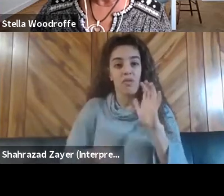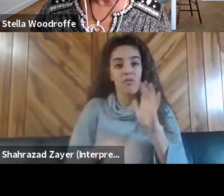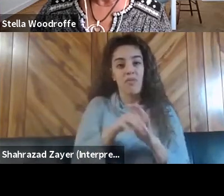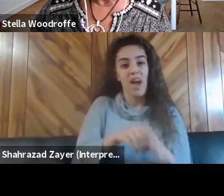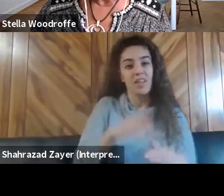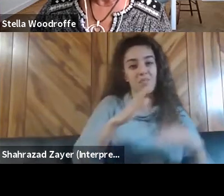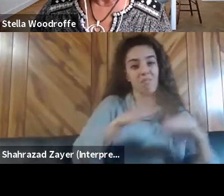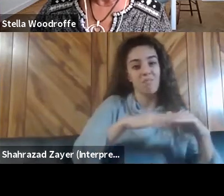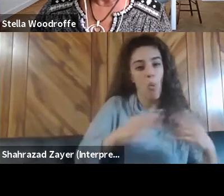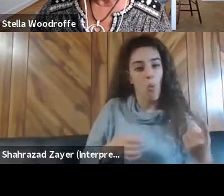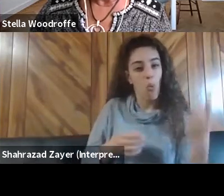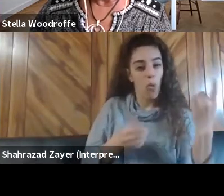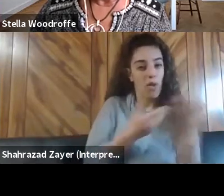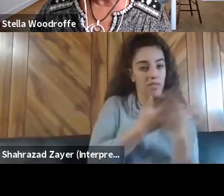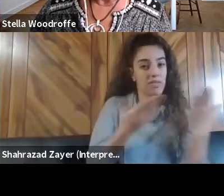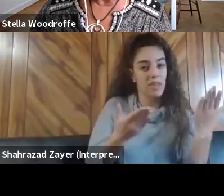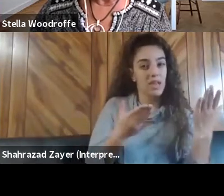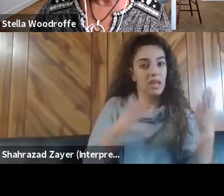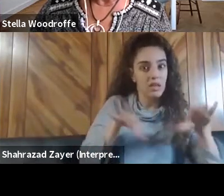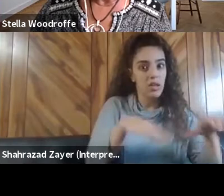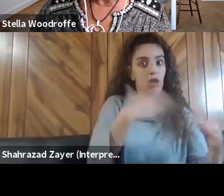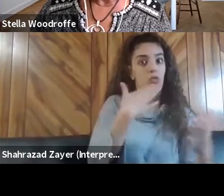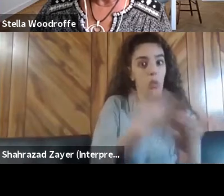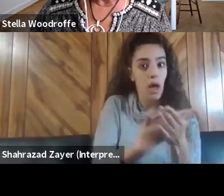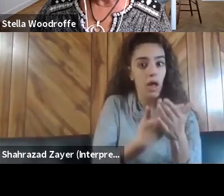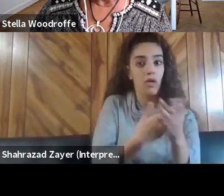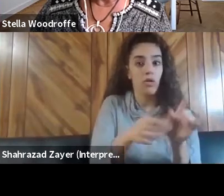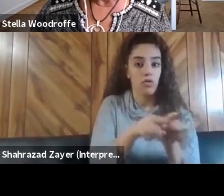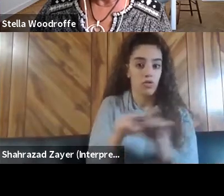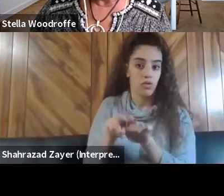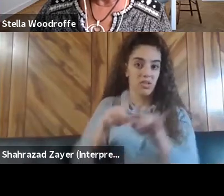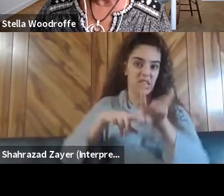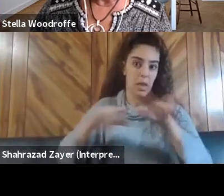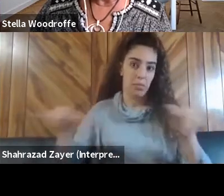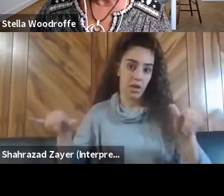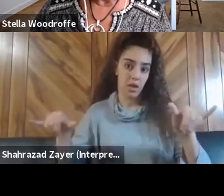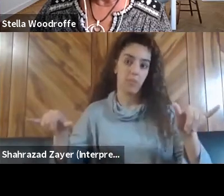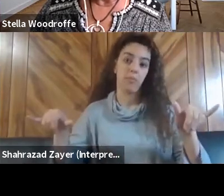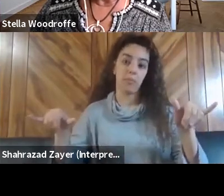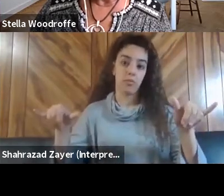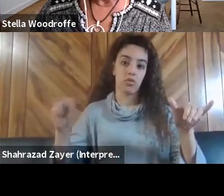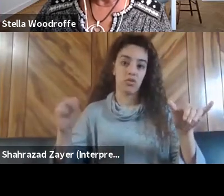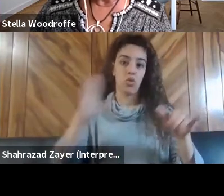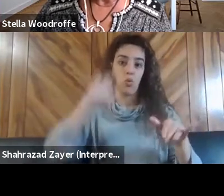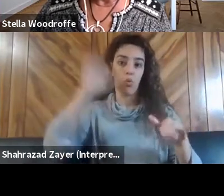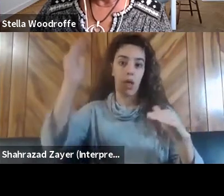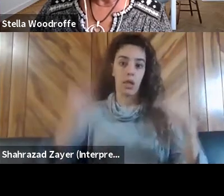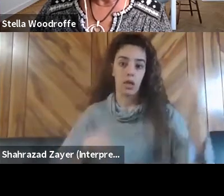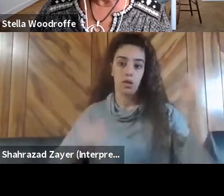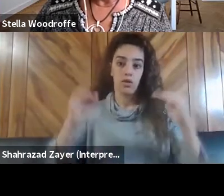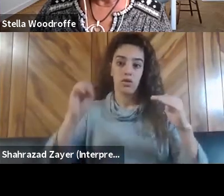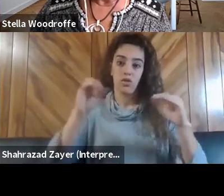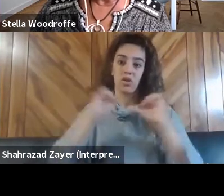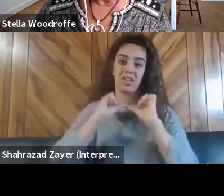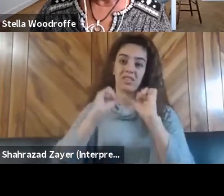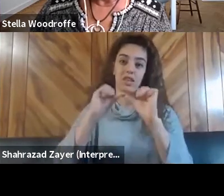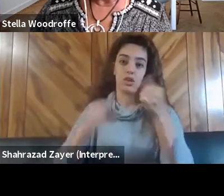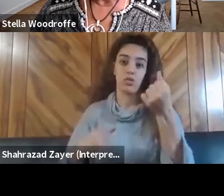strong advocator, you have to be willing to do that every meeting Absolutely everything you need for that without a doubt.